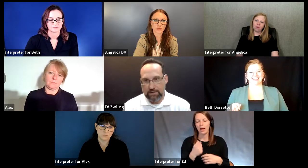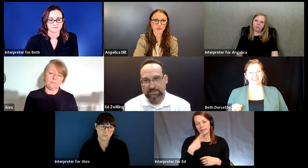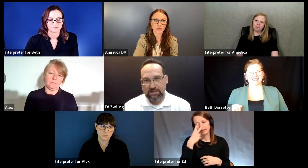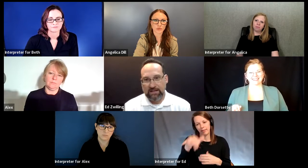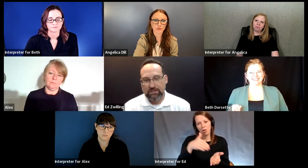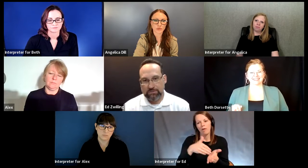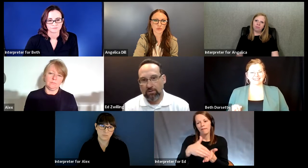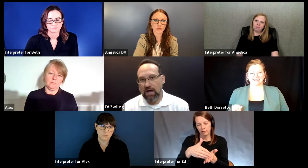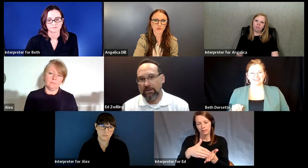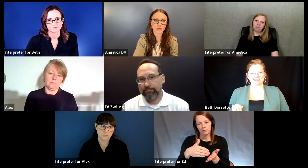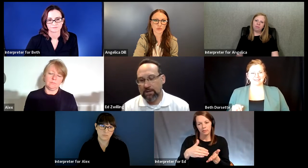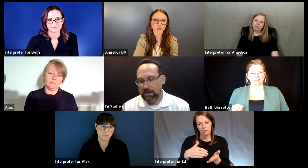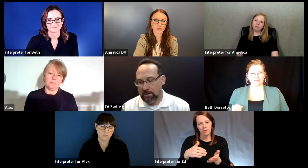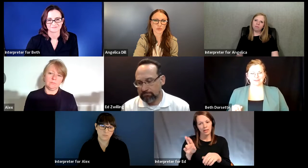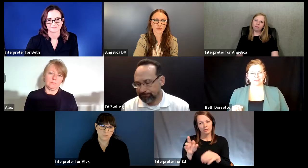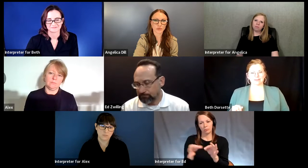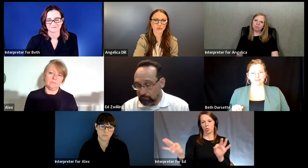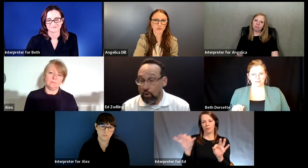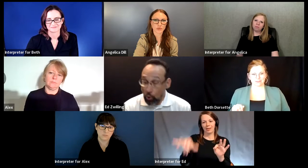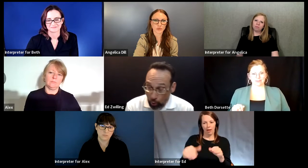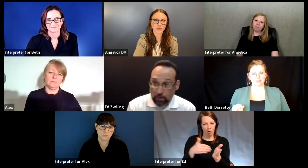I see that used a lot.